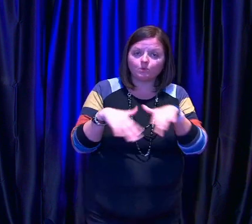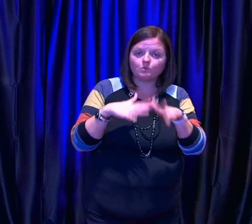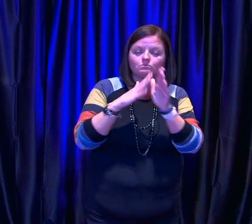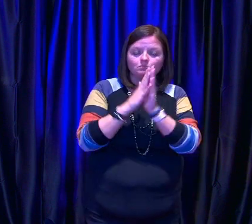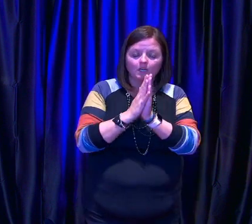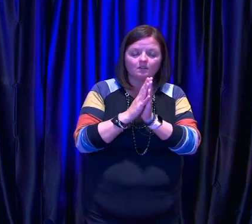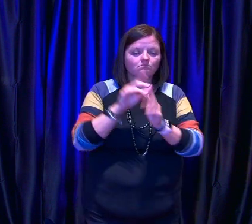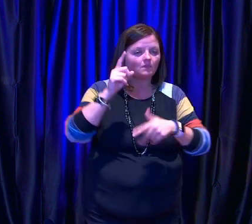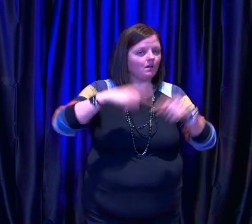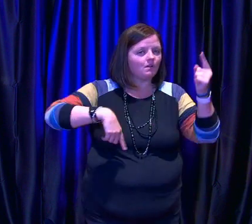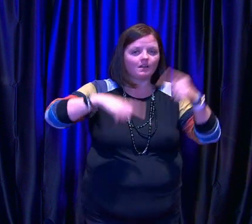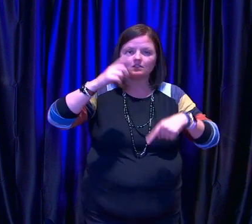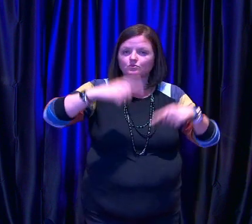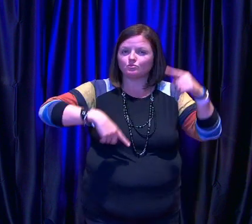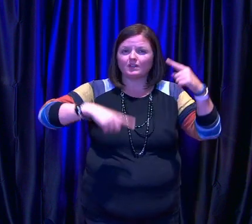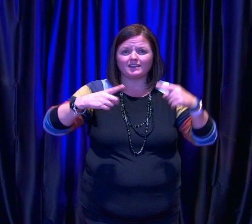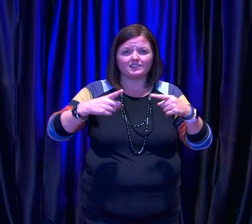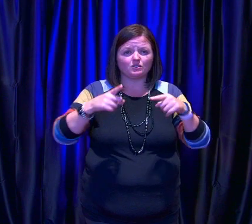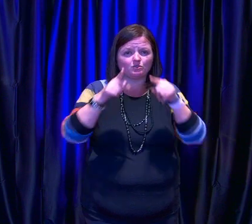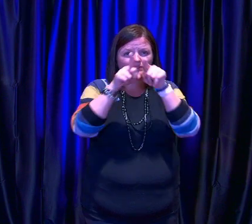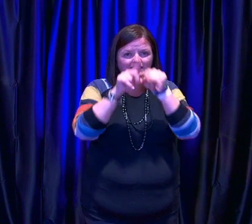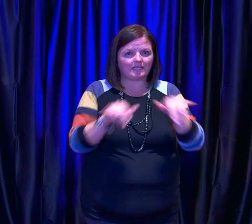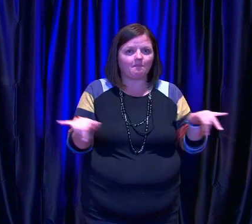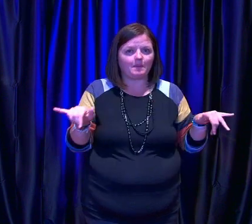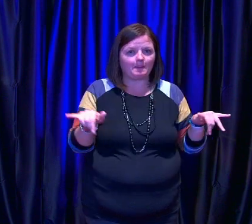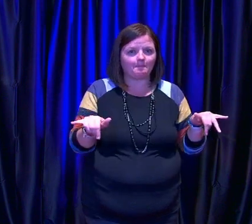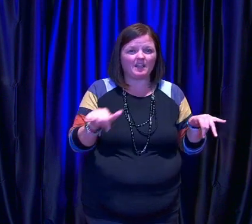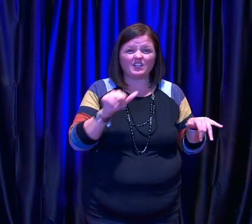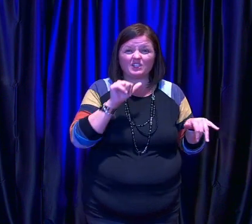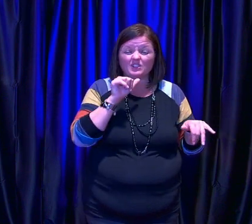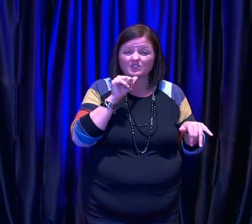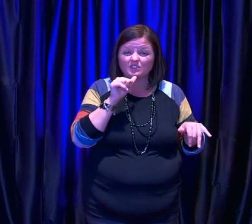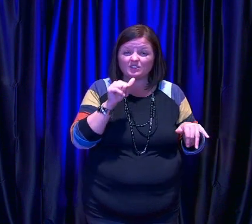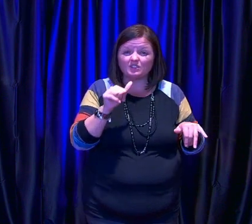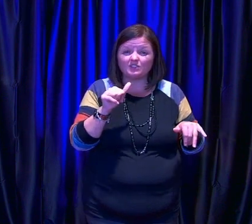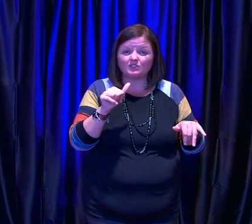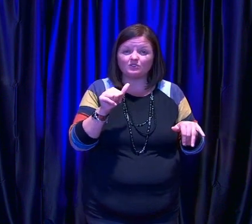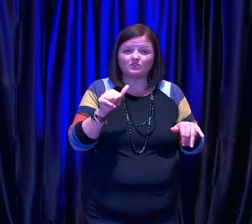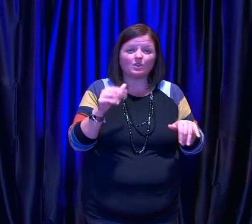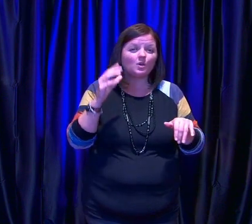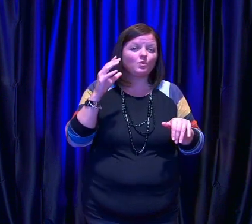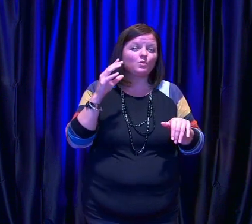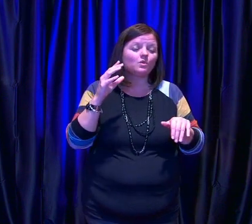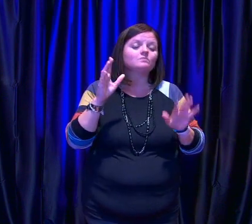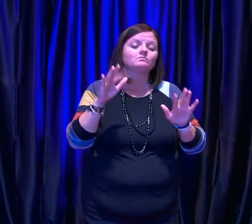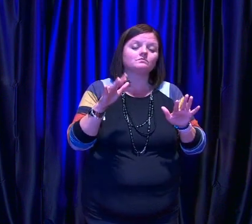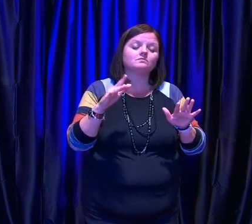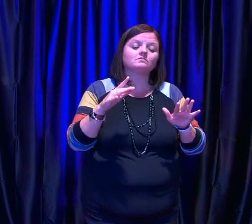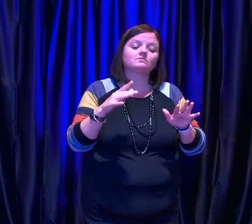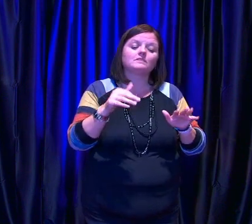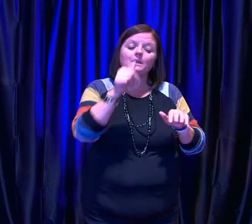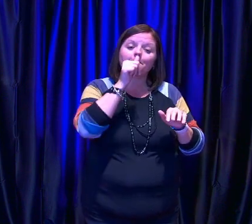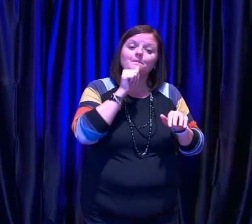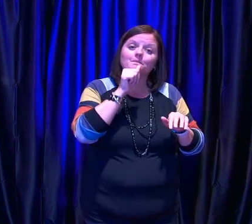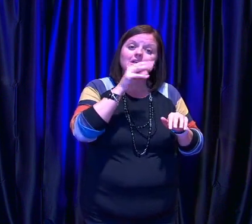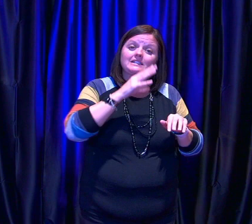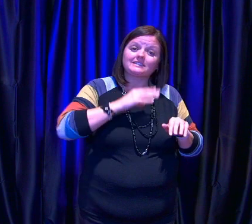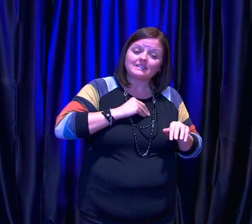you can do this you don't deal with it as a remember to not of thou shalt you got to do it this way if